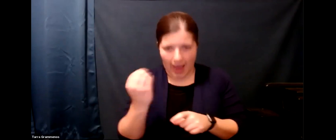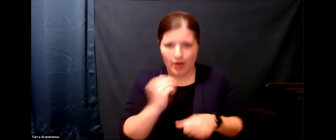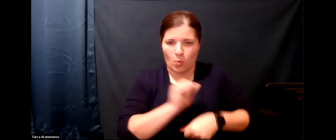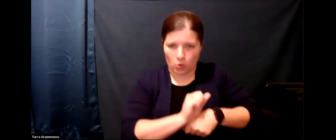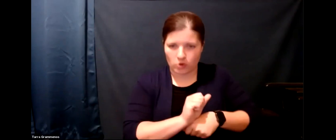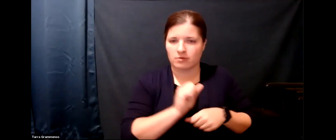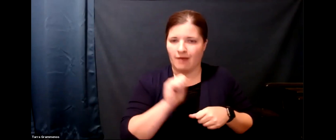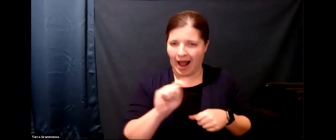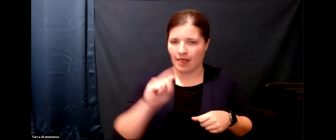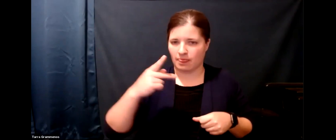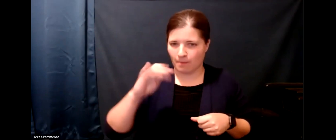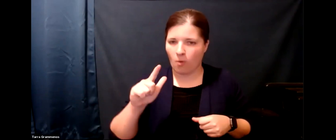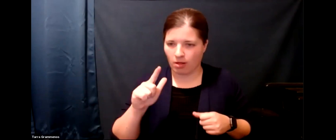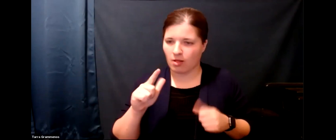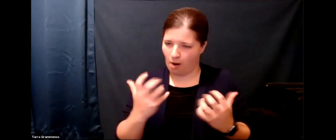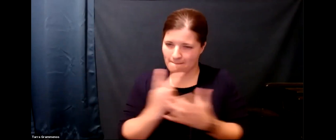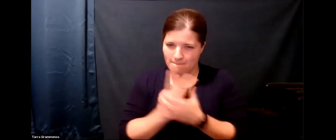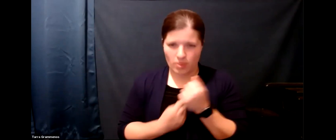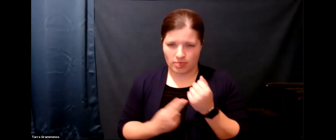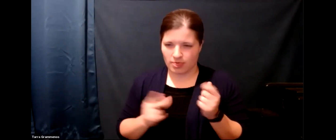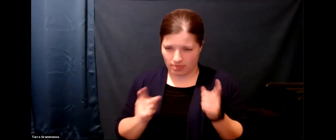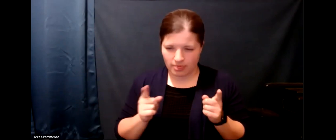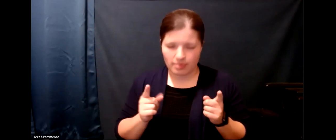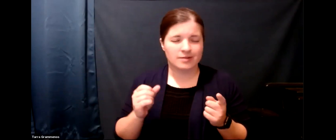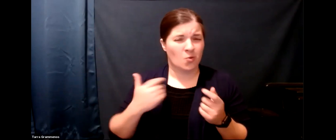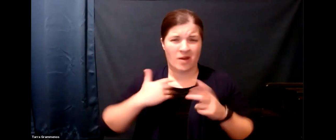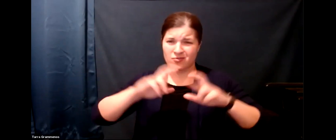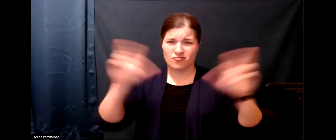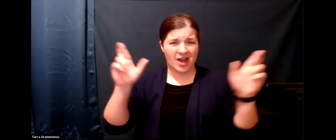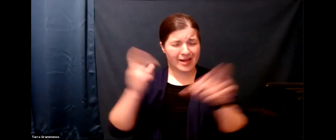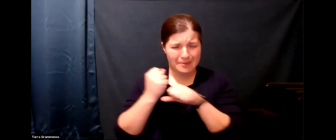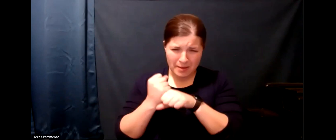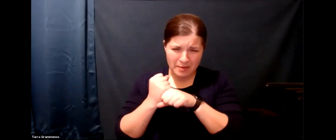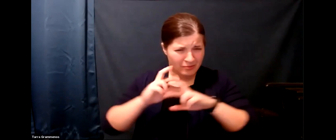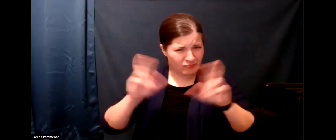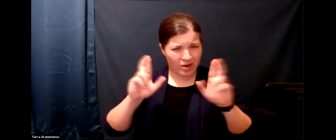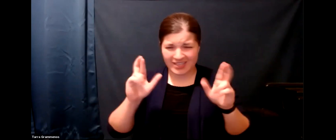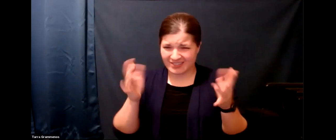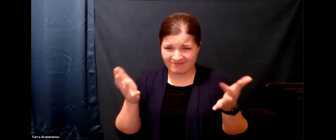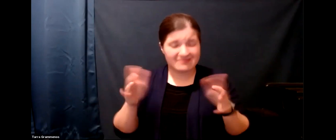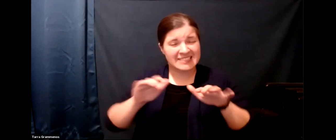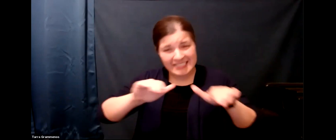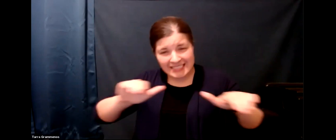So we have a lot of ready-made products that are ready to go and we're reaching out to communities all over